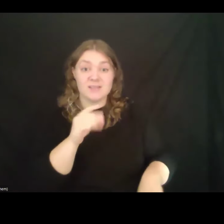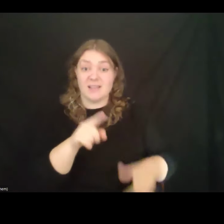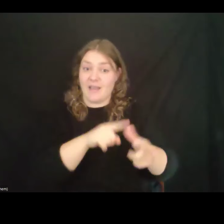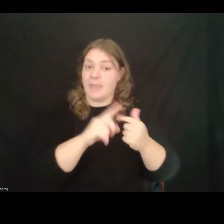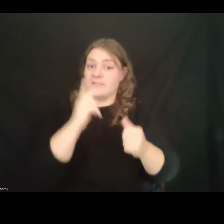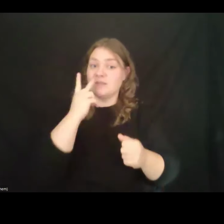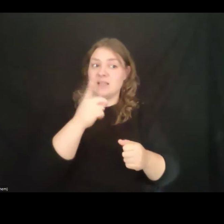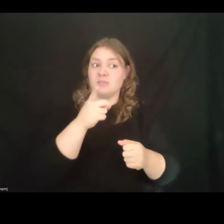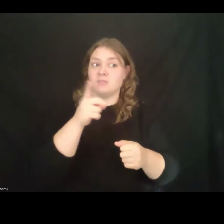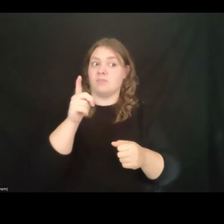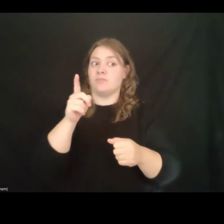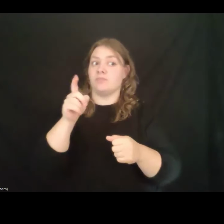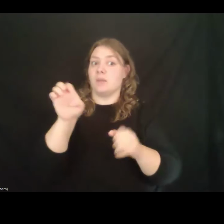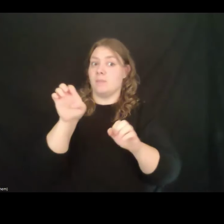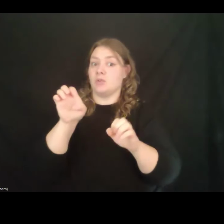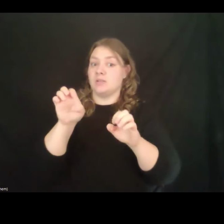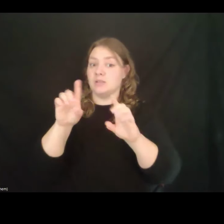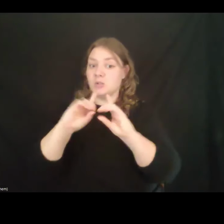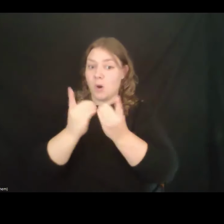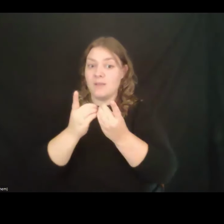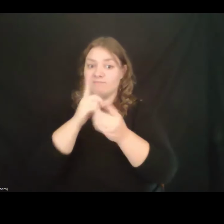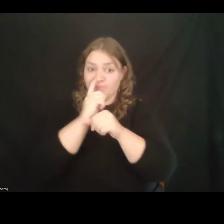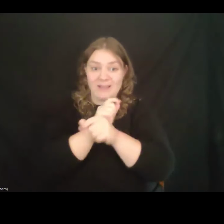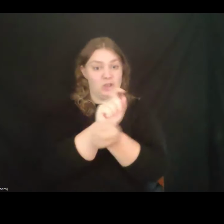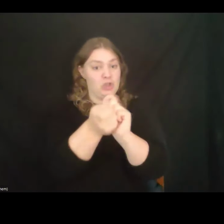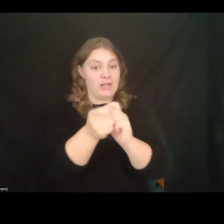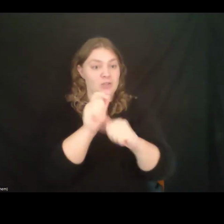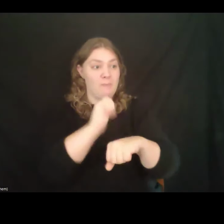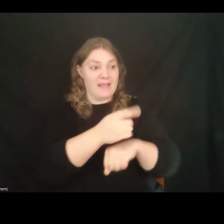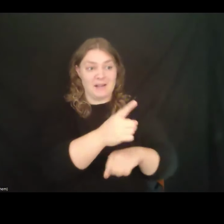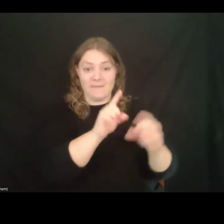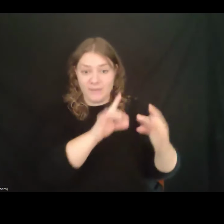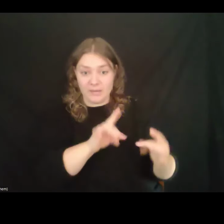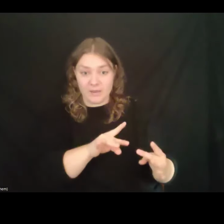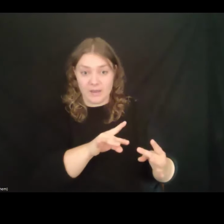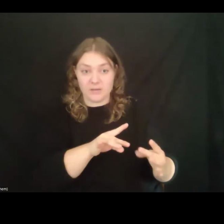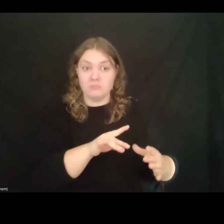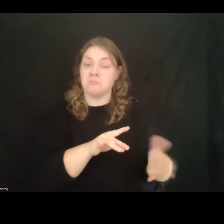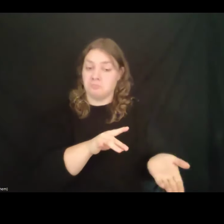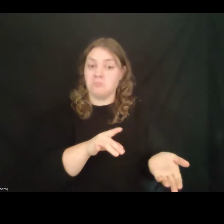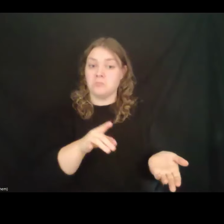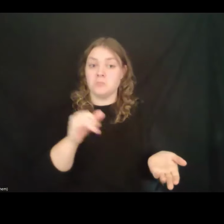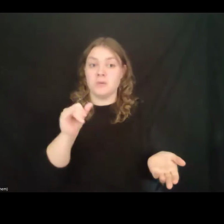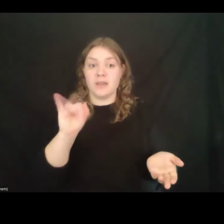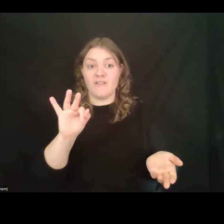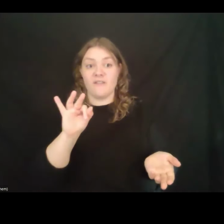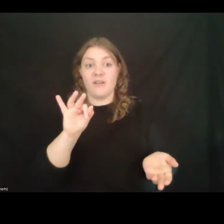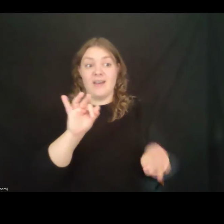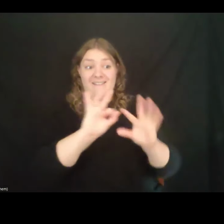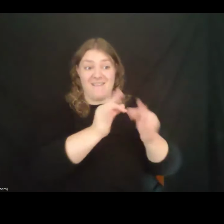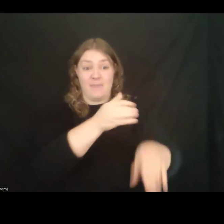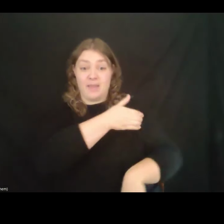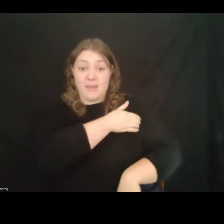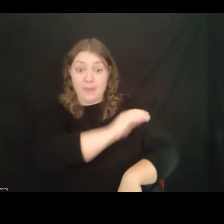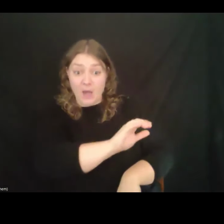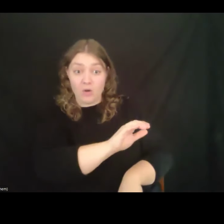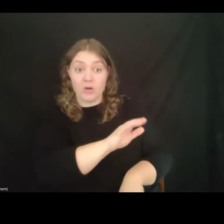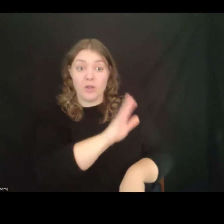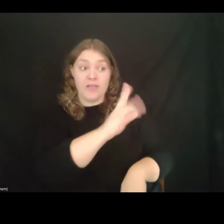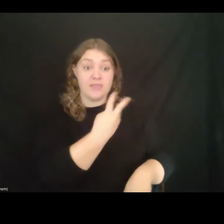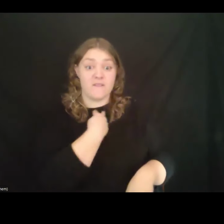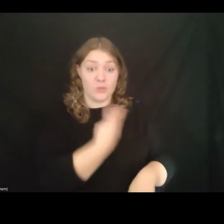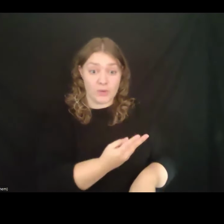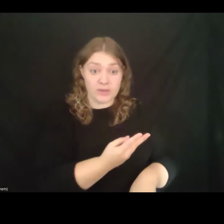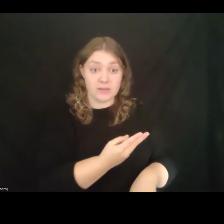that family feedback so I think if you Empower a family and youth voice you hear the answers that